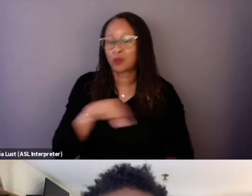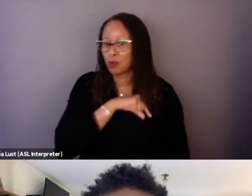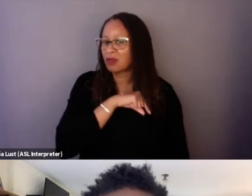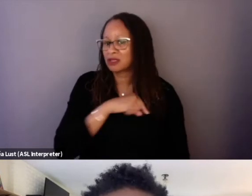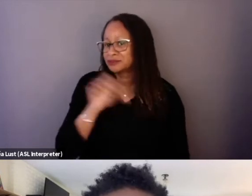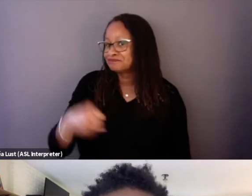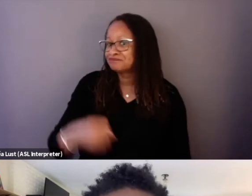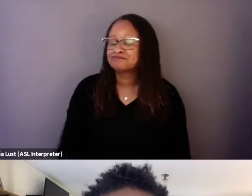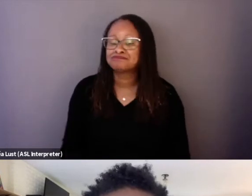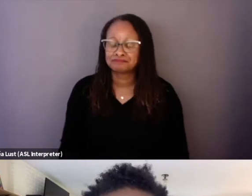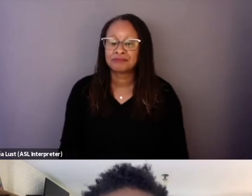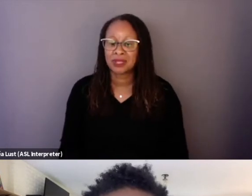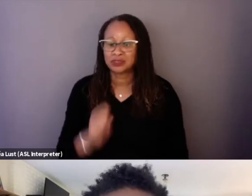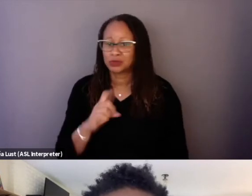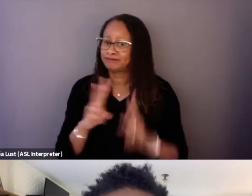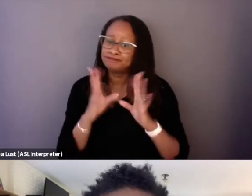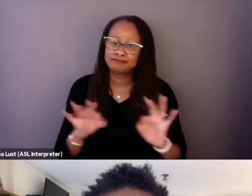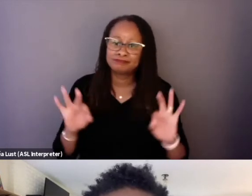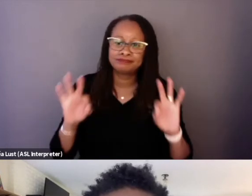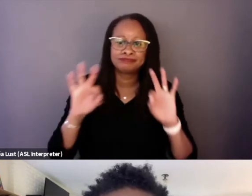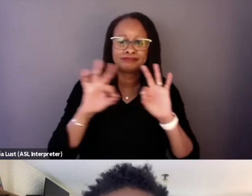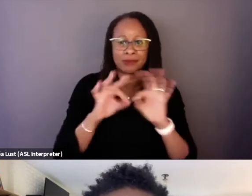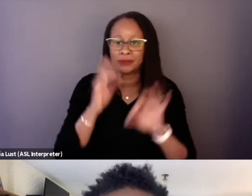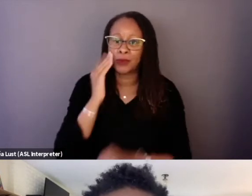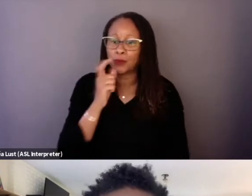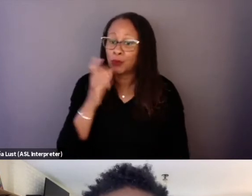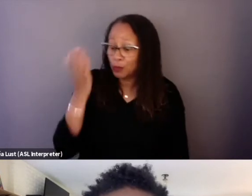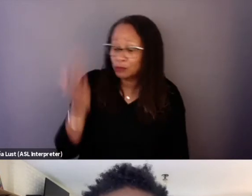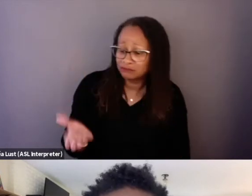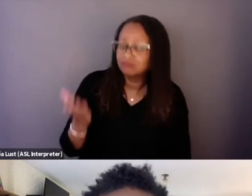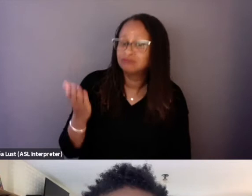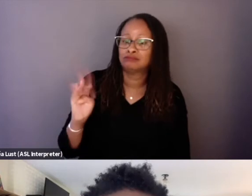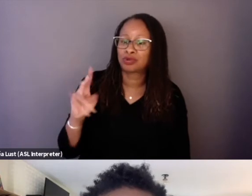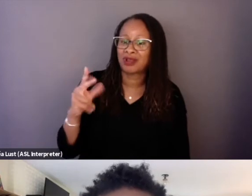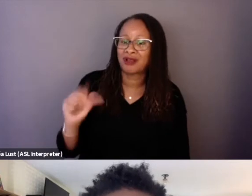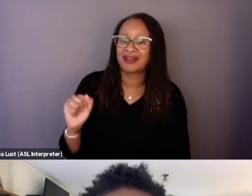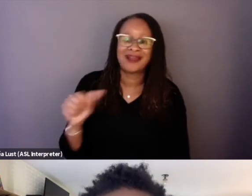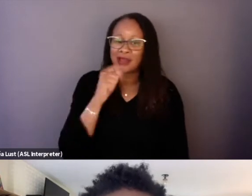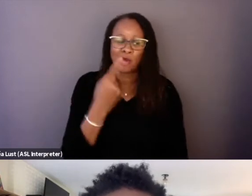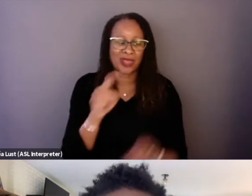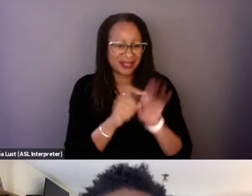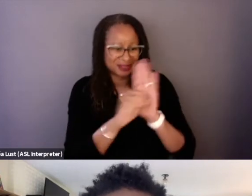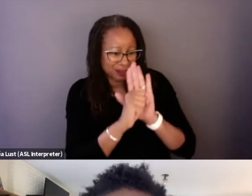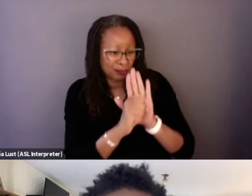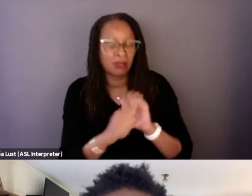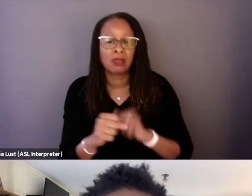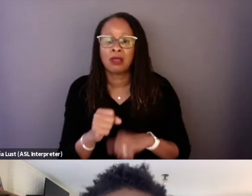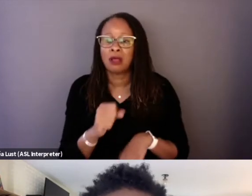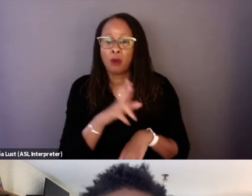So it was essential to know who she was as a person, not just as a symbol for this movement